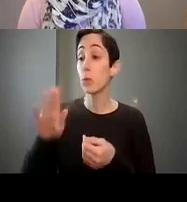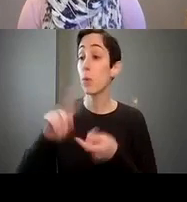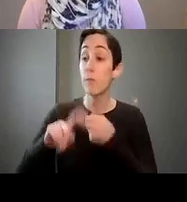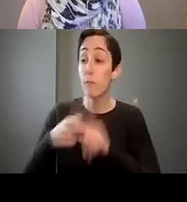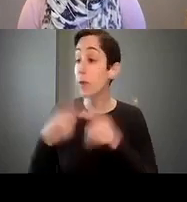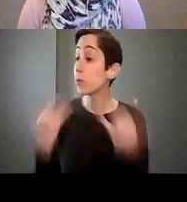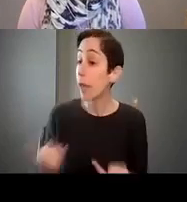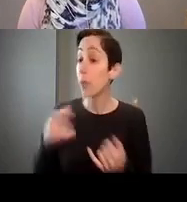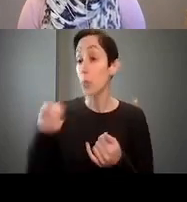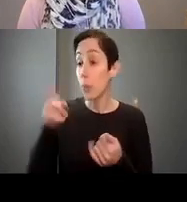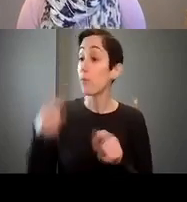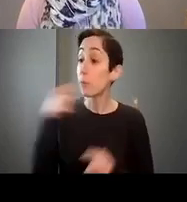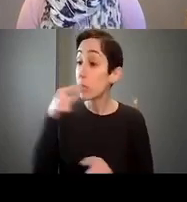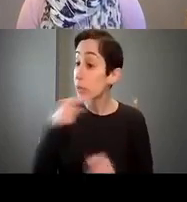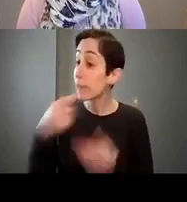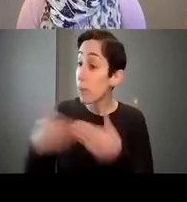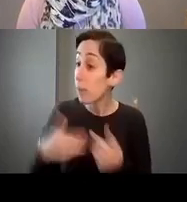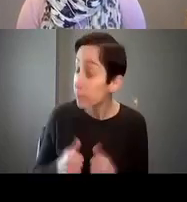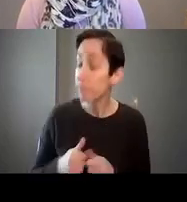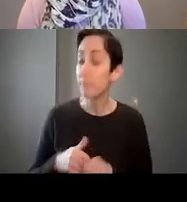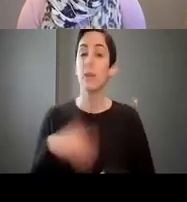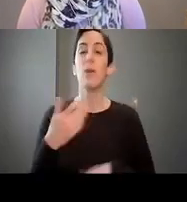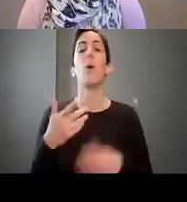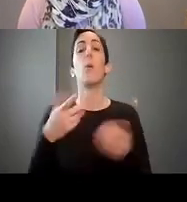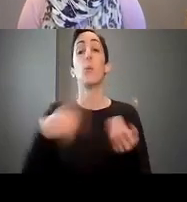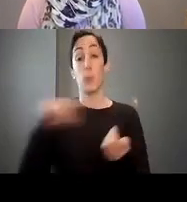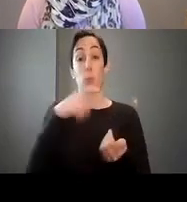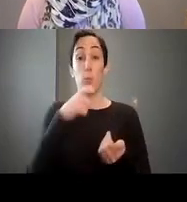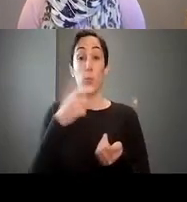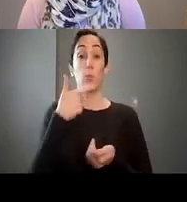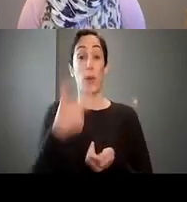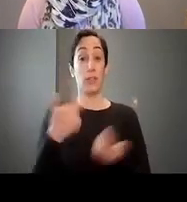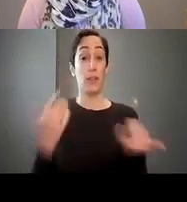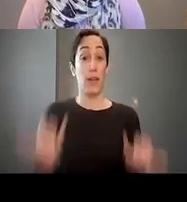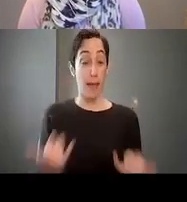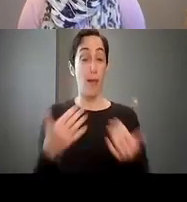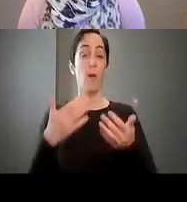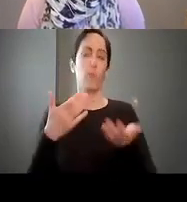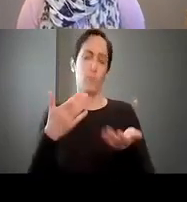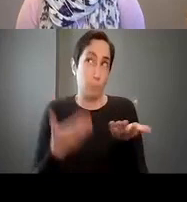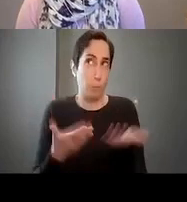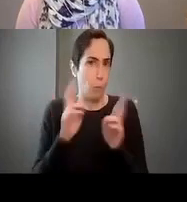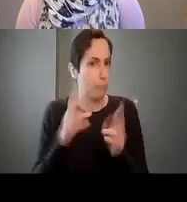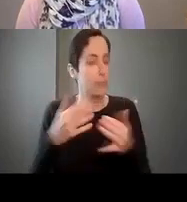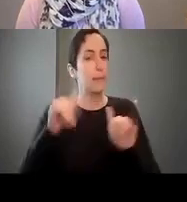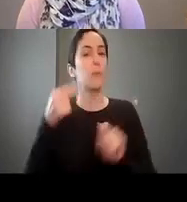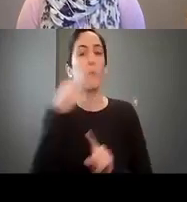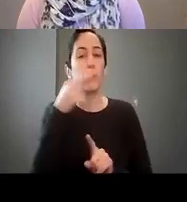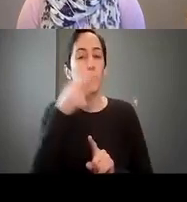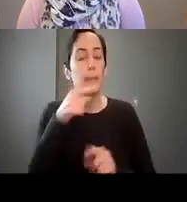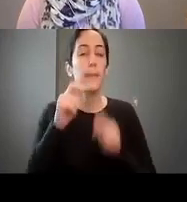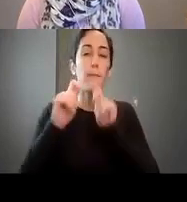brushing and flossing there may be some are tuning in do make a regular habit of of us who are sort of adrift from the brushing and flossing there may be some normalcy and routine of health and of us who are sort of adrift from the